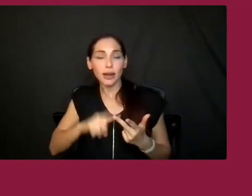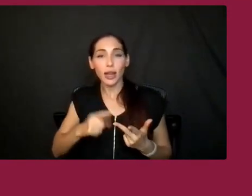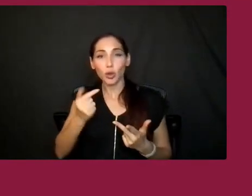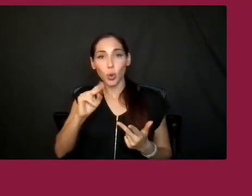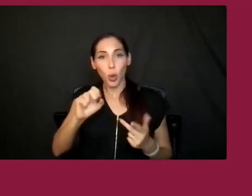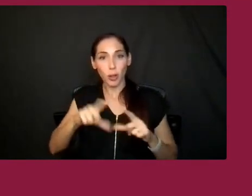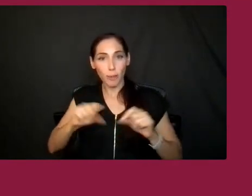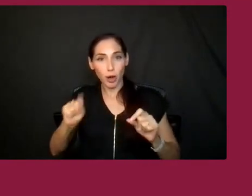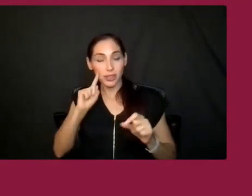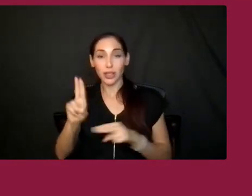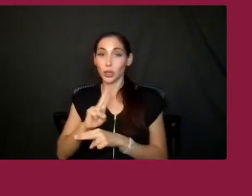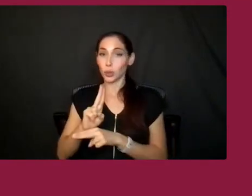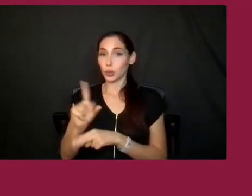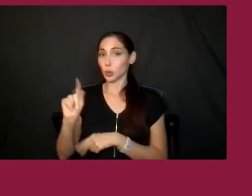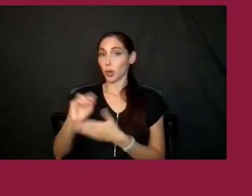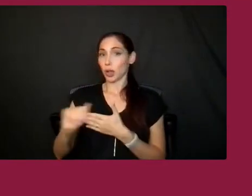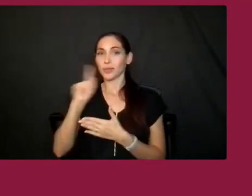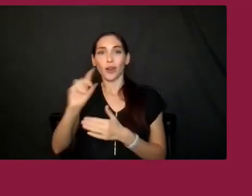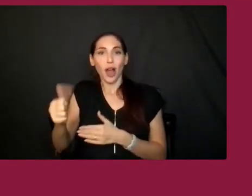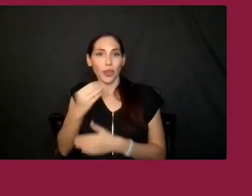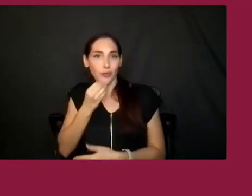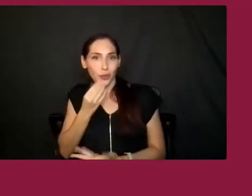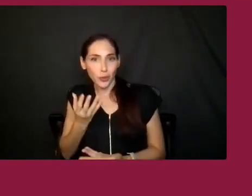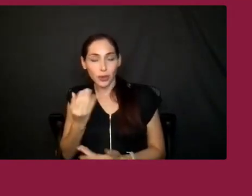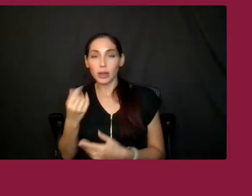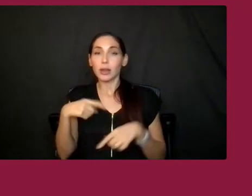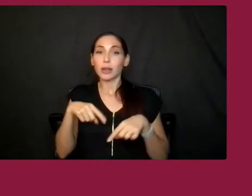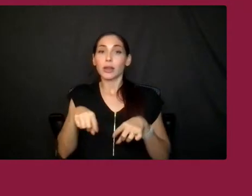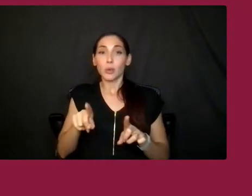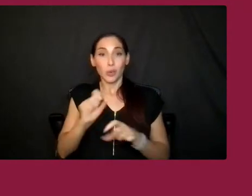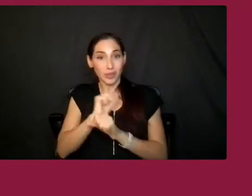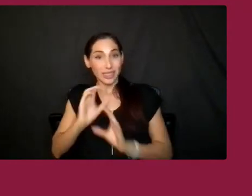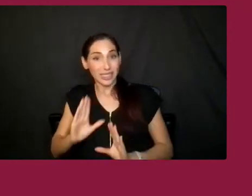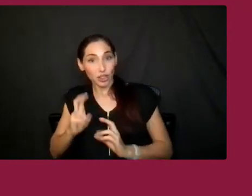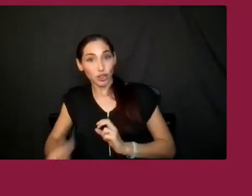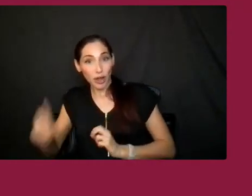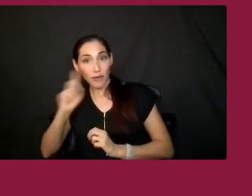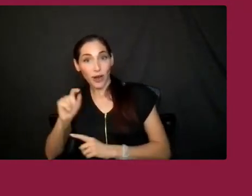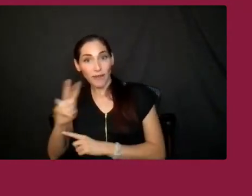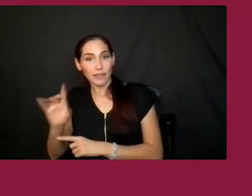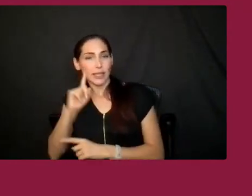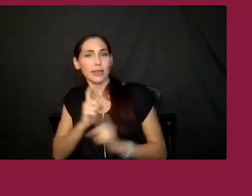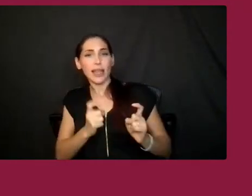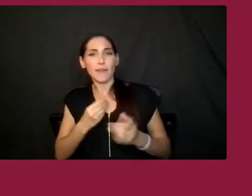food. You know, when employees travel for AVC, we're provided per diem for food based upon the